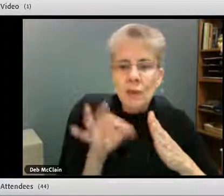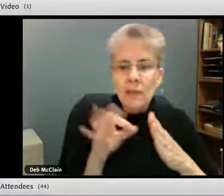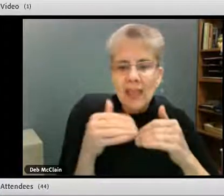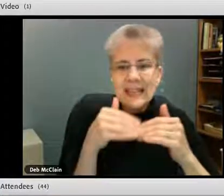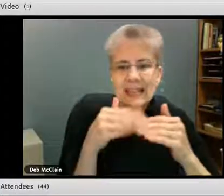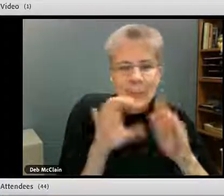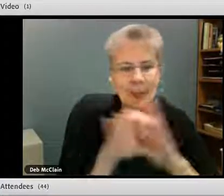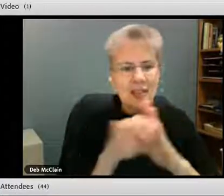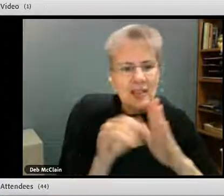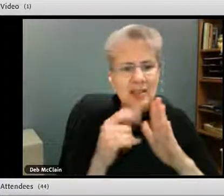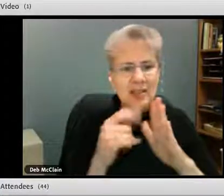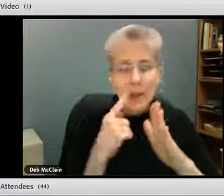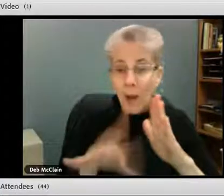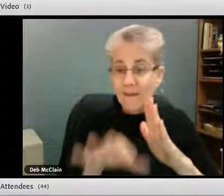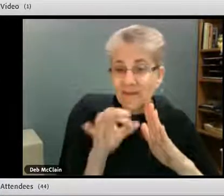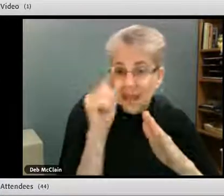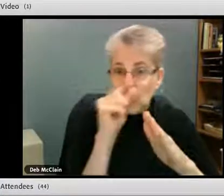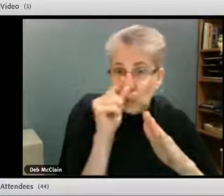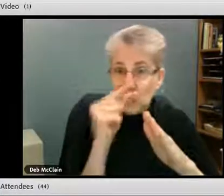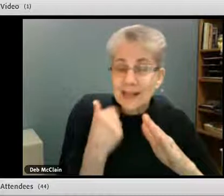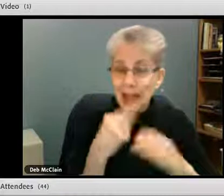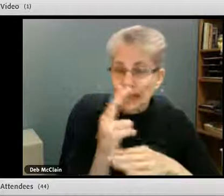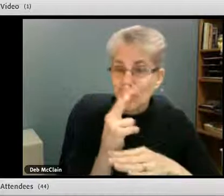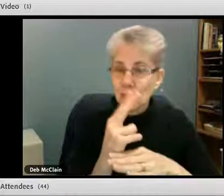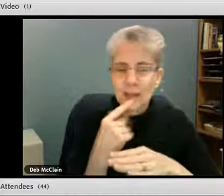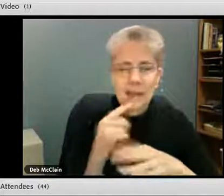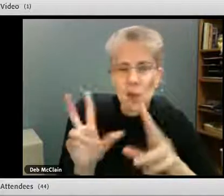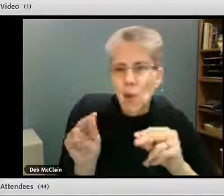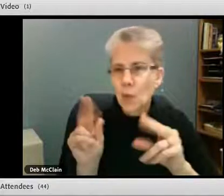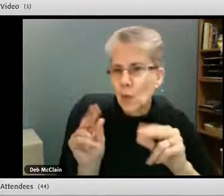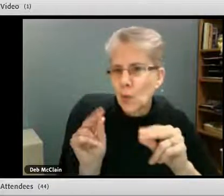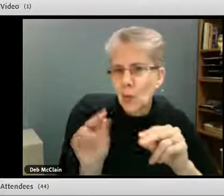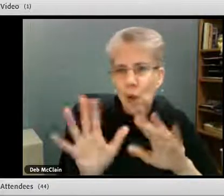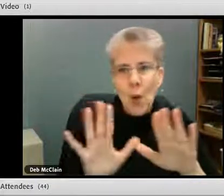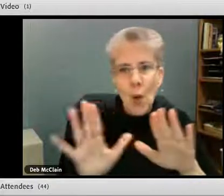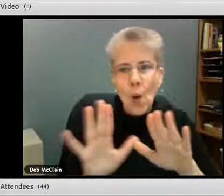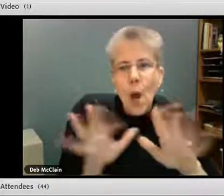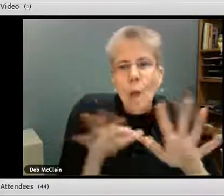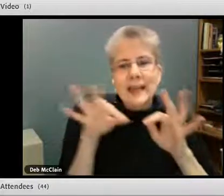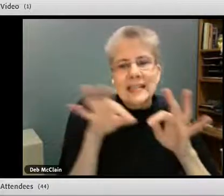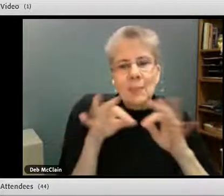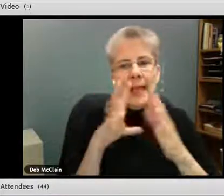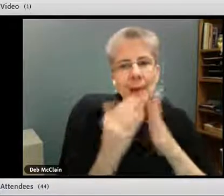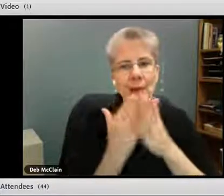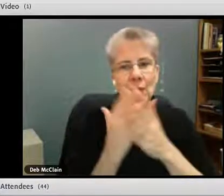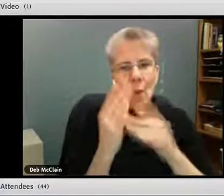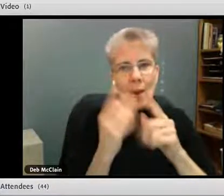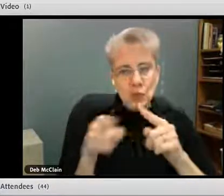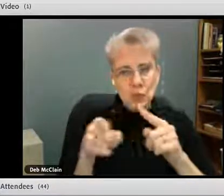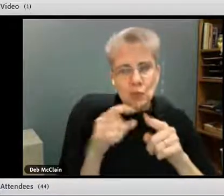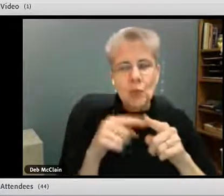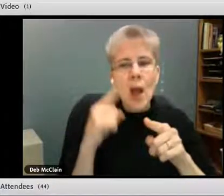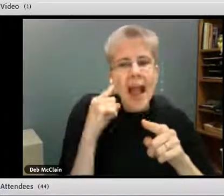and they said I could use it." I'm like, "No. No, no, no, let me explain copyright to you." And so I think it's a really good teaching point